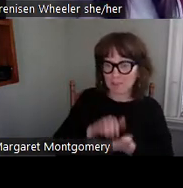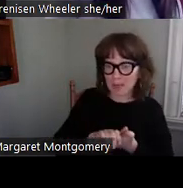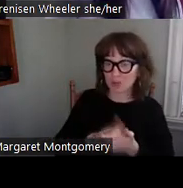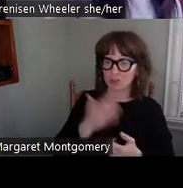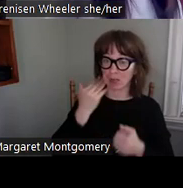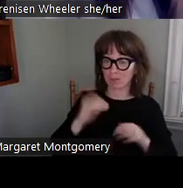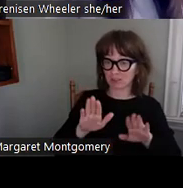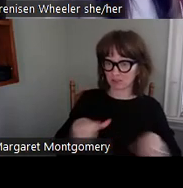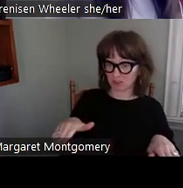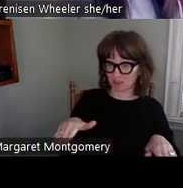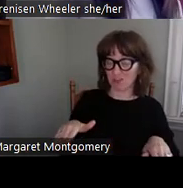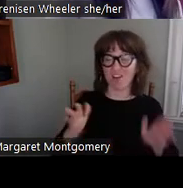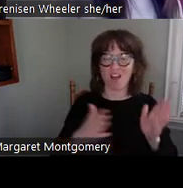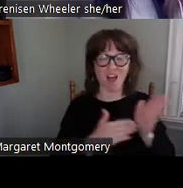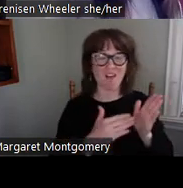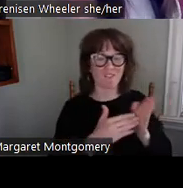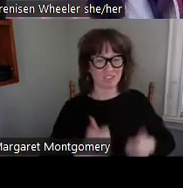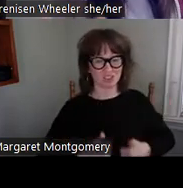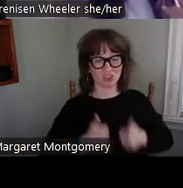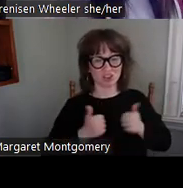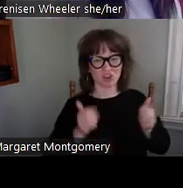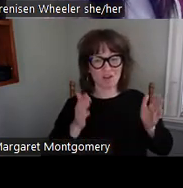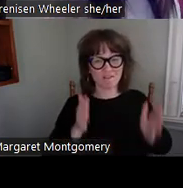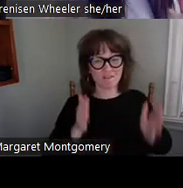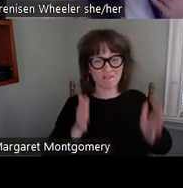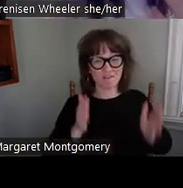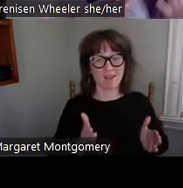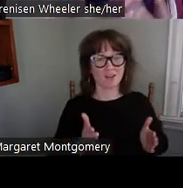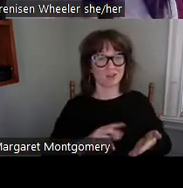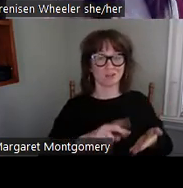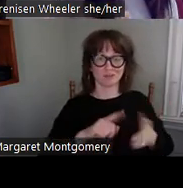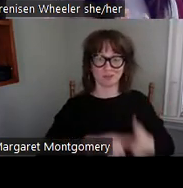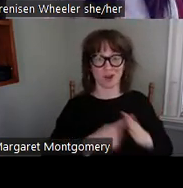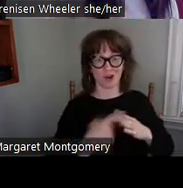12:36:27 blaming of, you know. I made my bets now to lay in it, and, like all these things